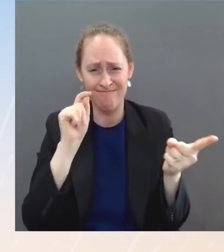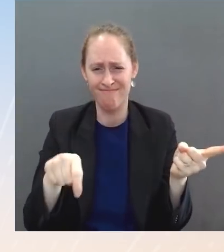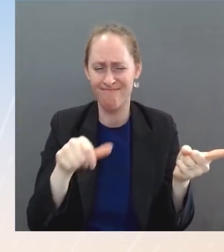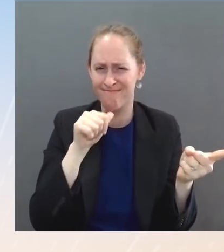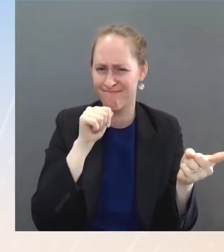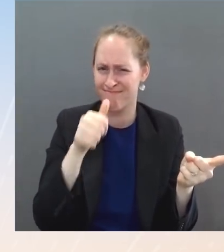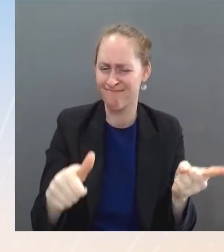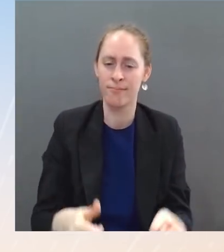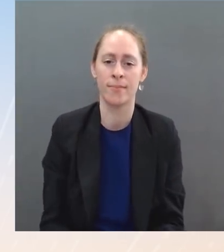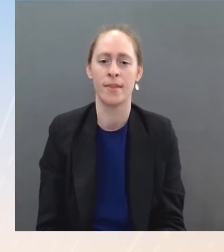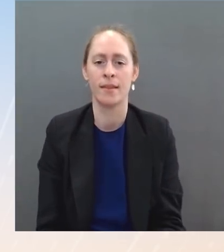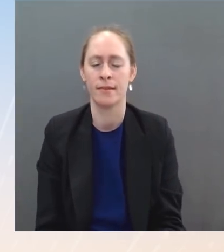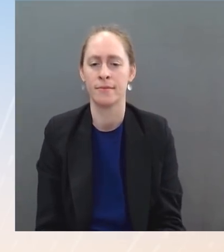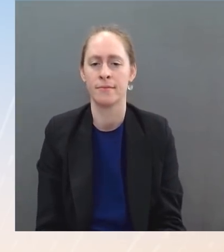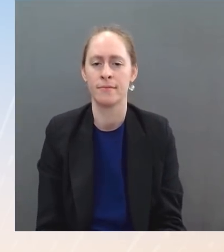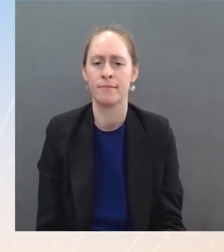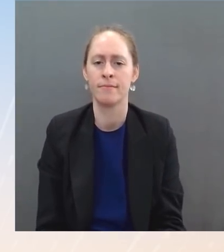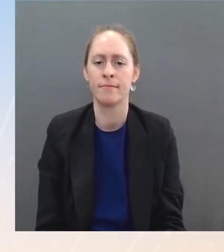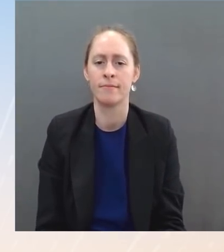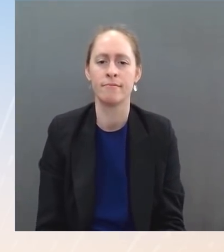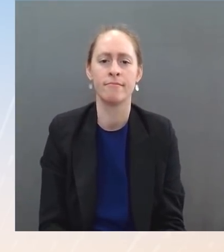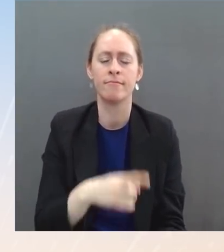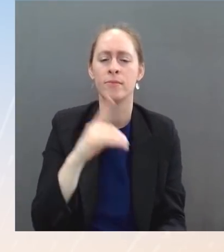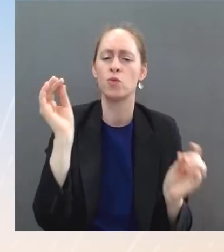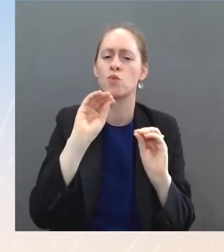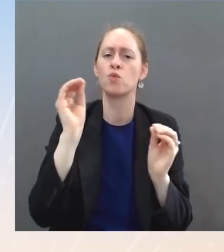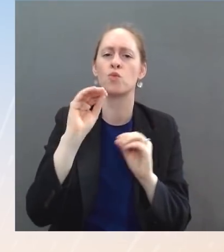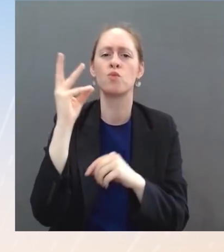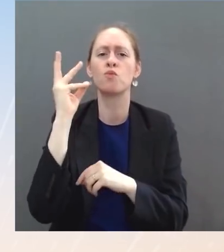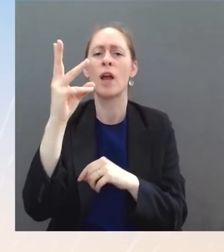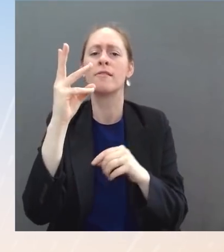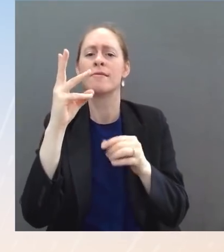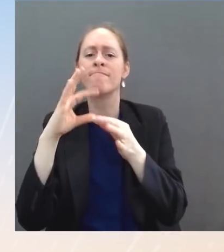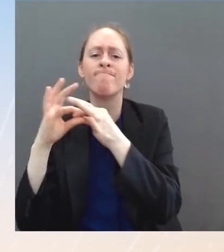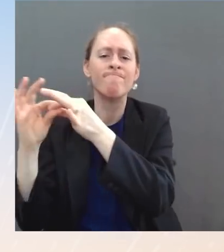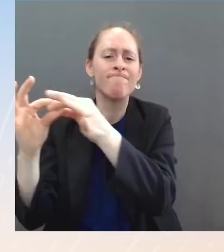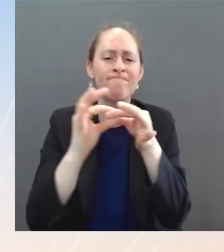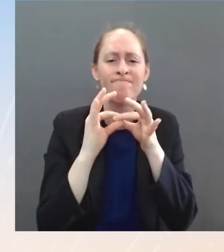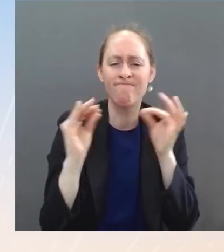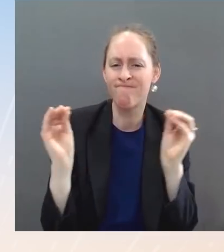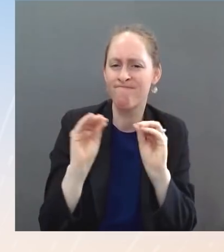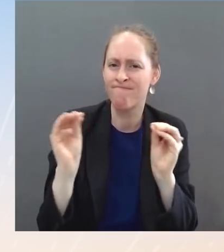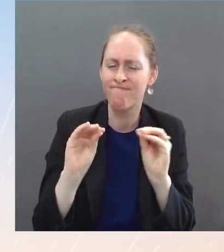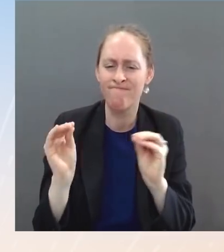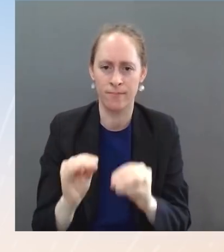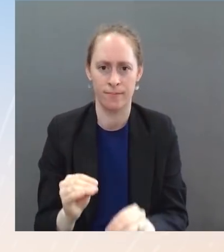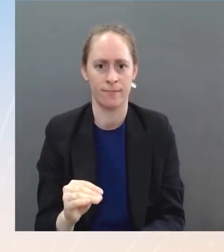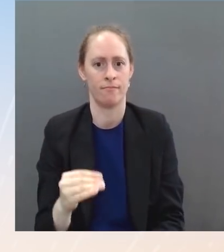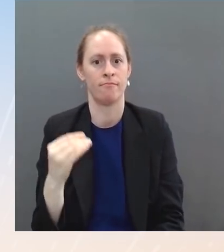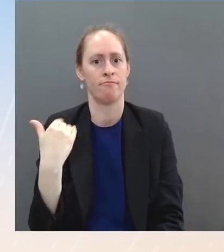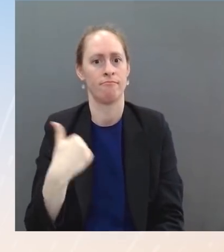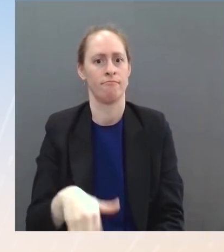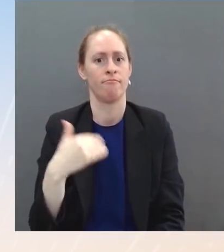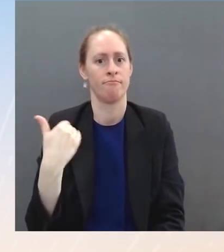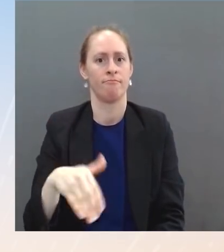that no one could reasonably have expected and that we have sustained through the early weeks of the war and will sustain for the period ahead. And I'll leave the commentary